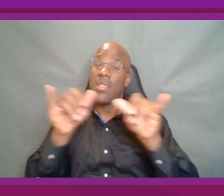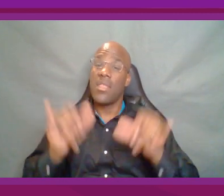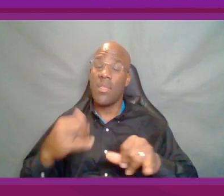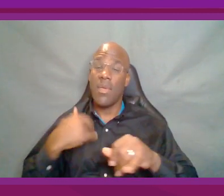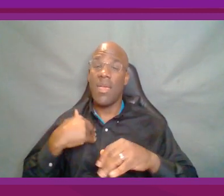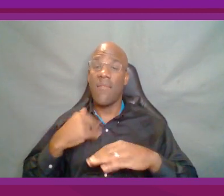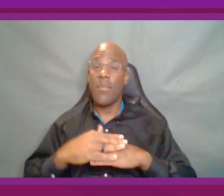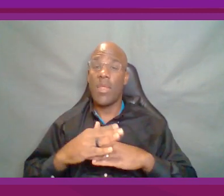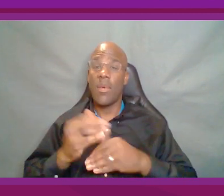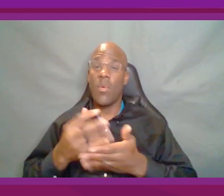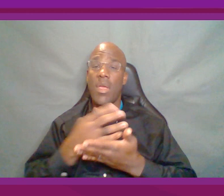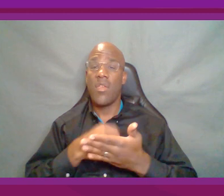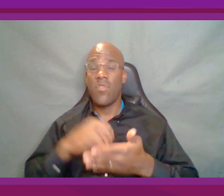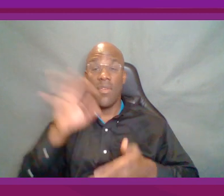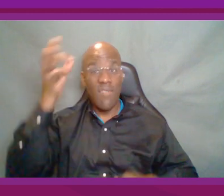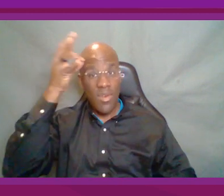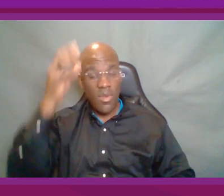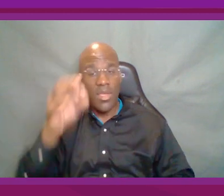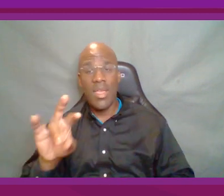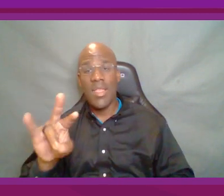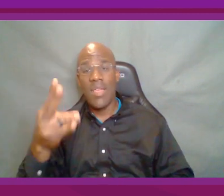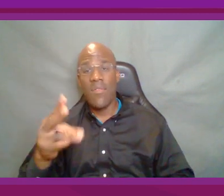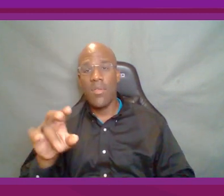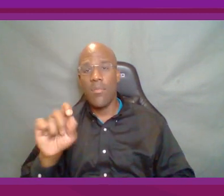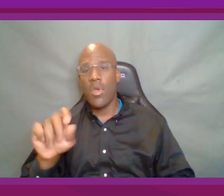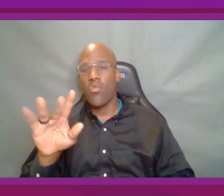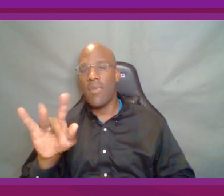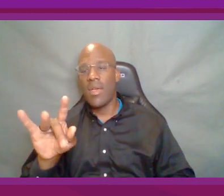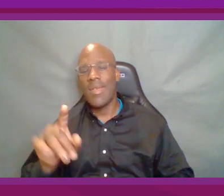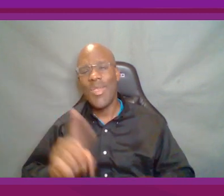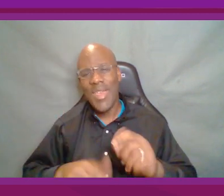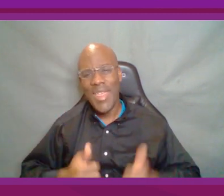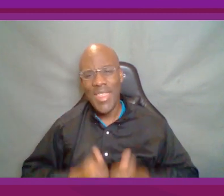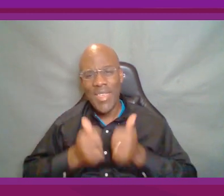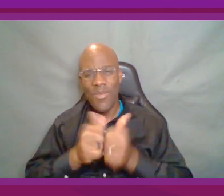has a minimum wage of $7.25 on a federal level, that is not a livable wage, and we have this